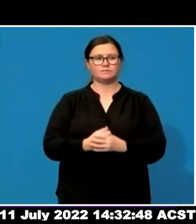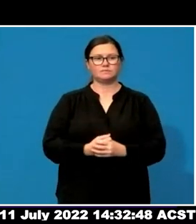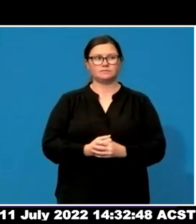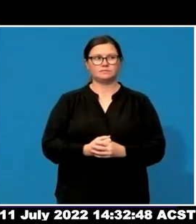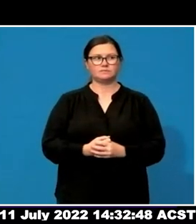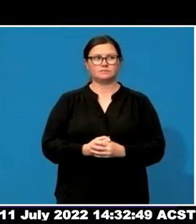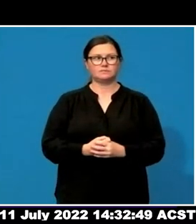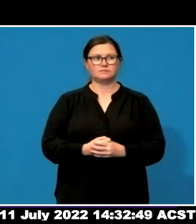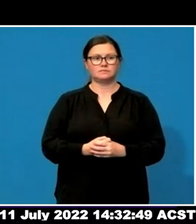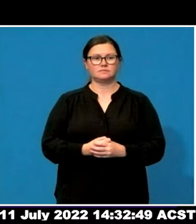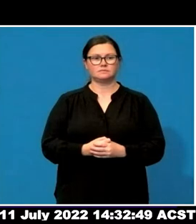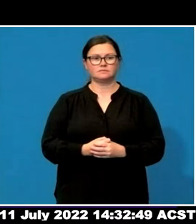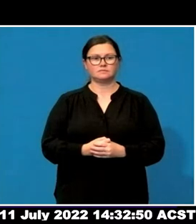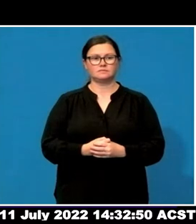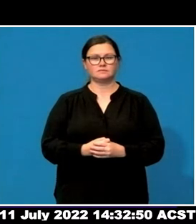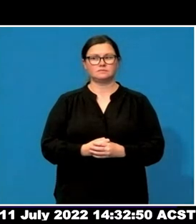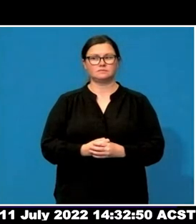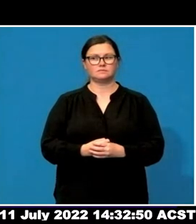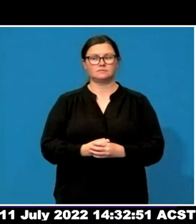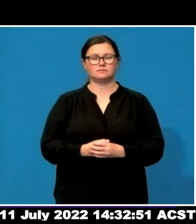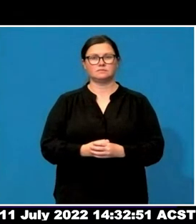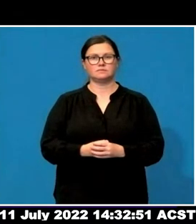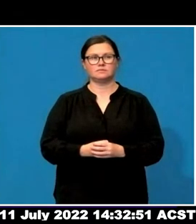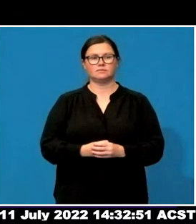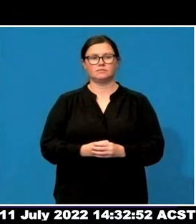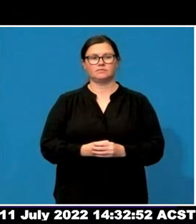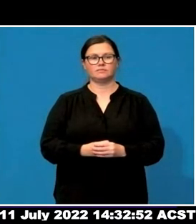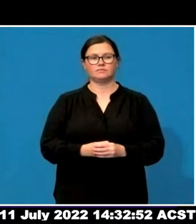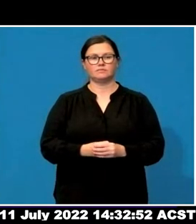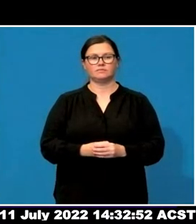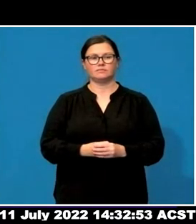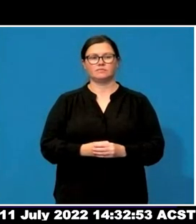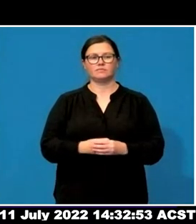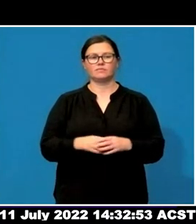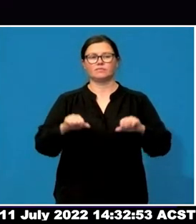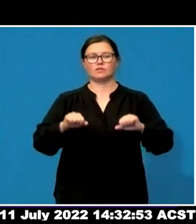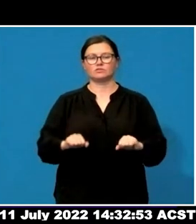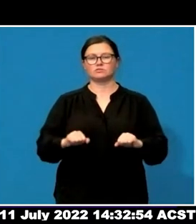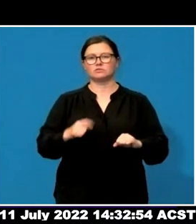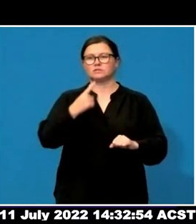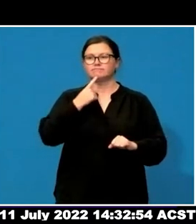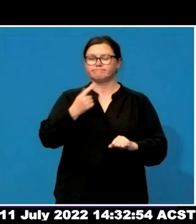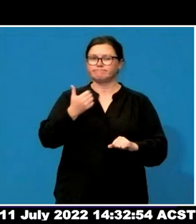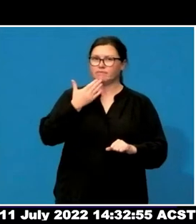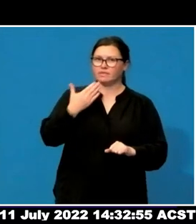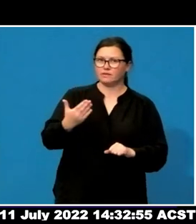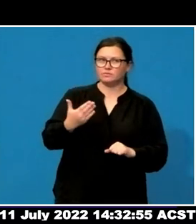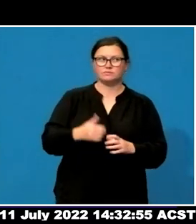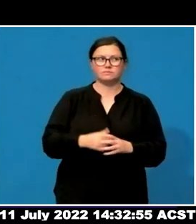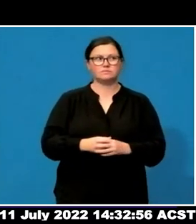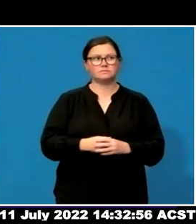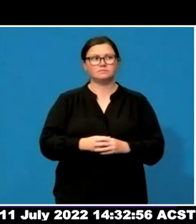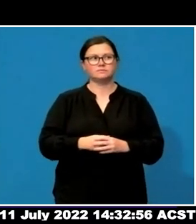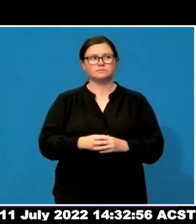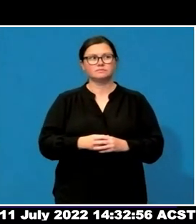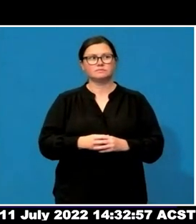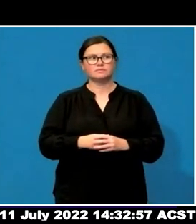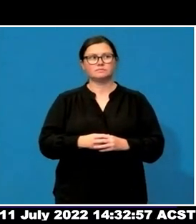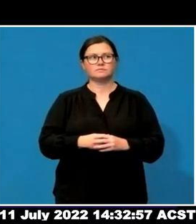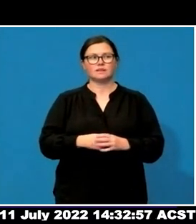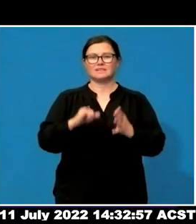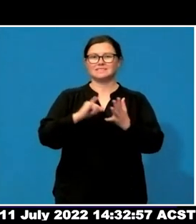Joan, if I can take you something back to you alluded to earlier, your view is